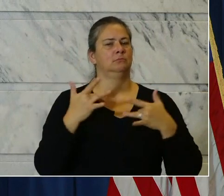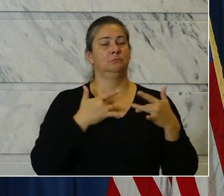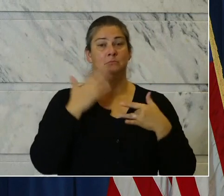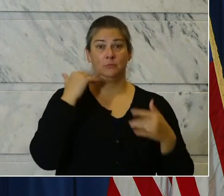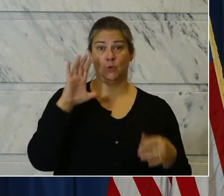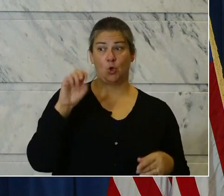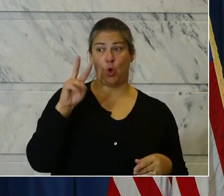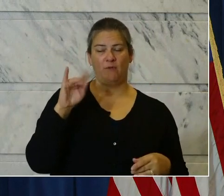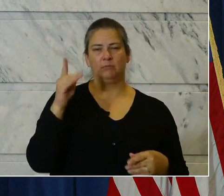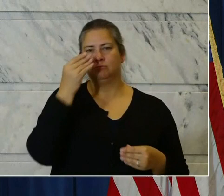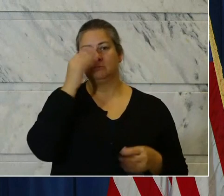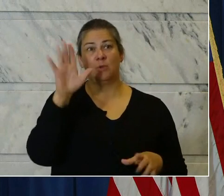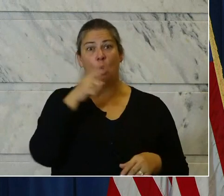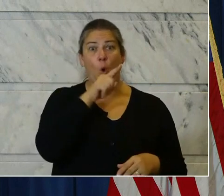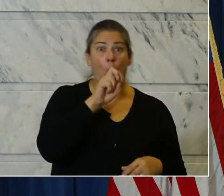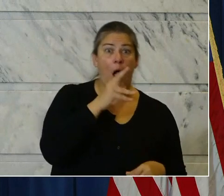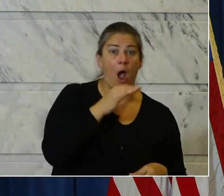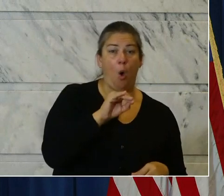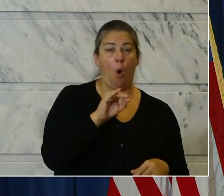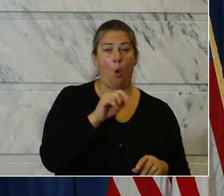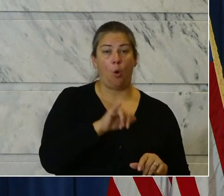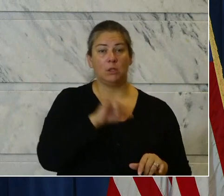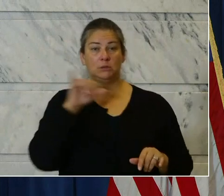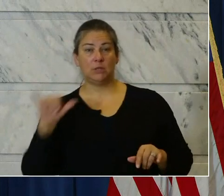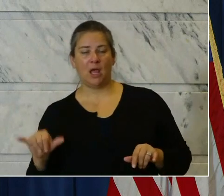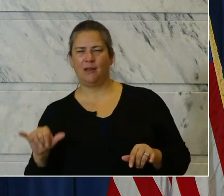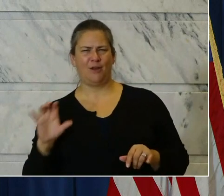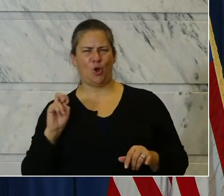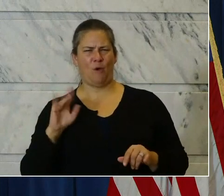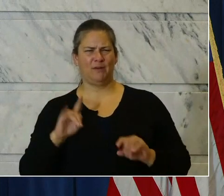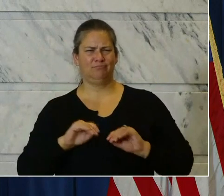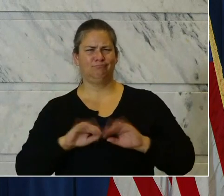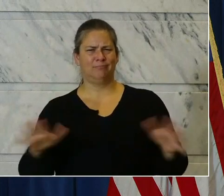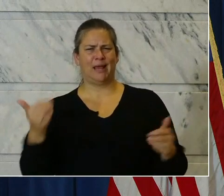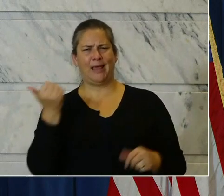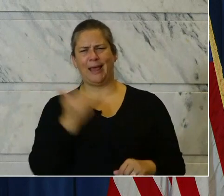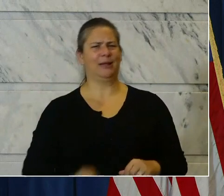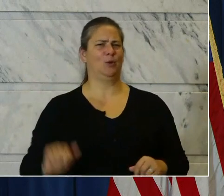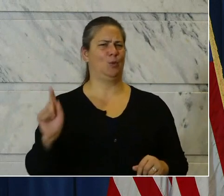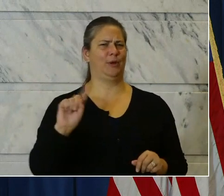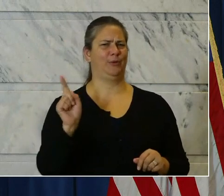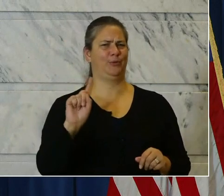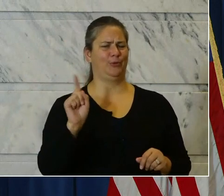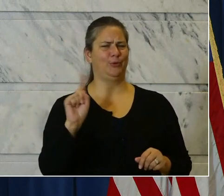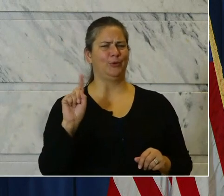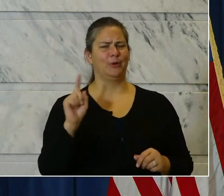IT IS IT IS OF GREAT CONCERN BECAUSE COVID DOESN'T CARE ABOUT ABOUT STATE LINES OR OR